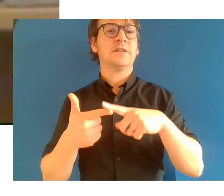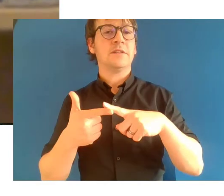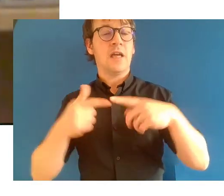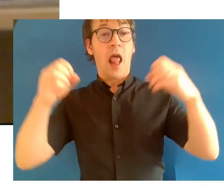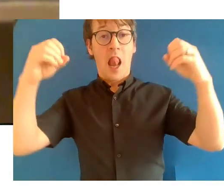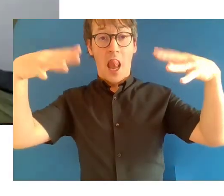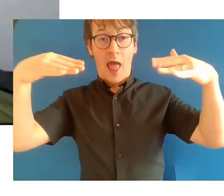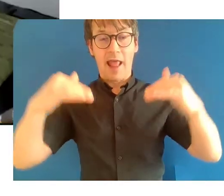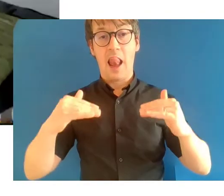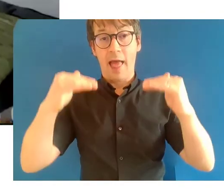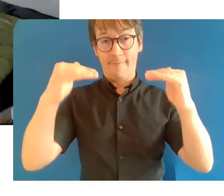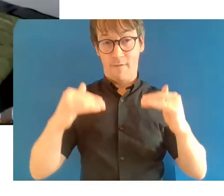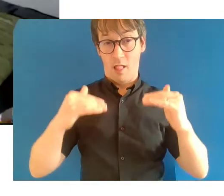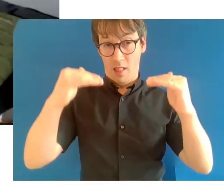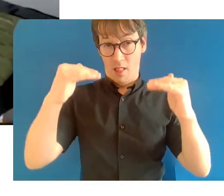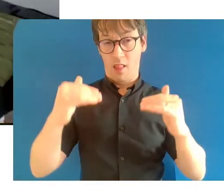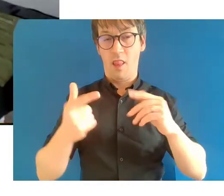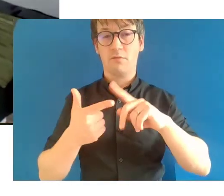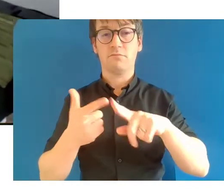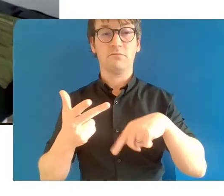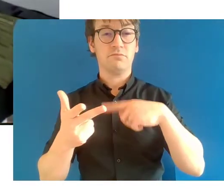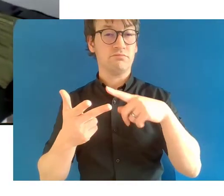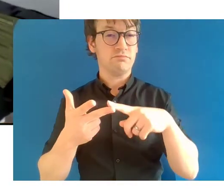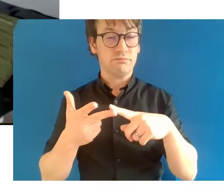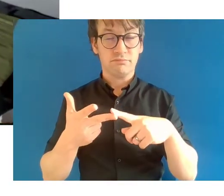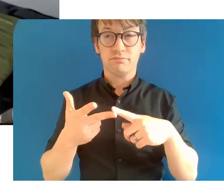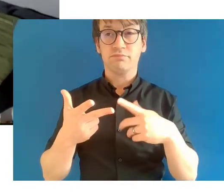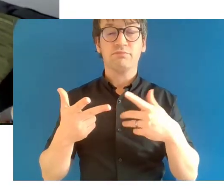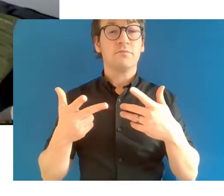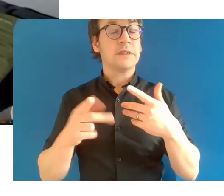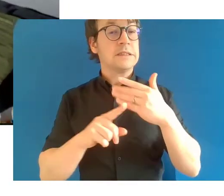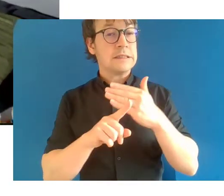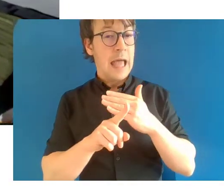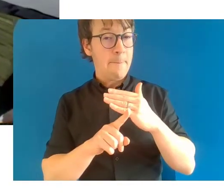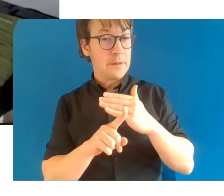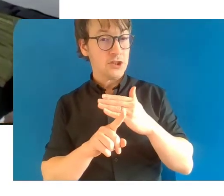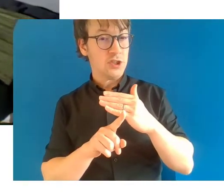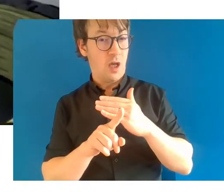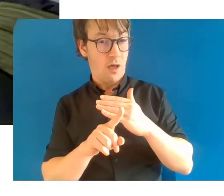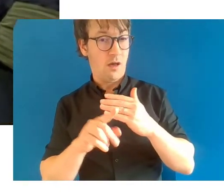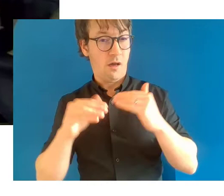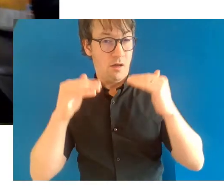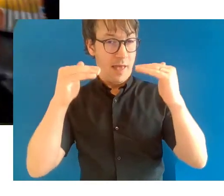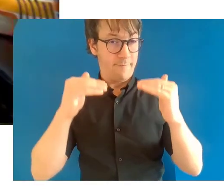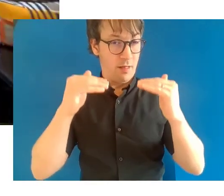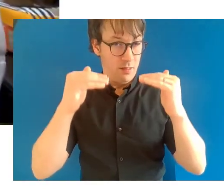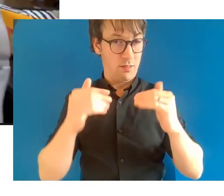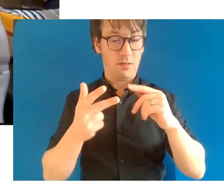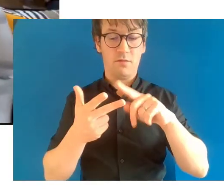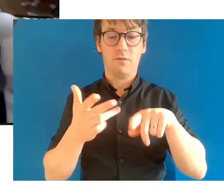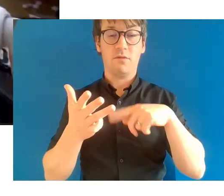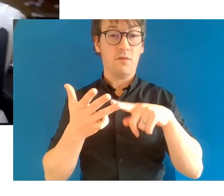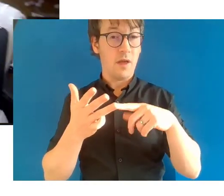It can also pick up light levels, and it can pick up the temperature, and also how much